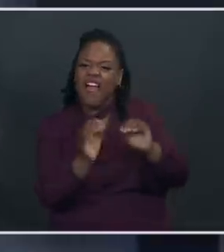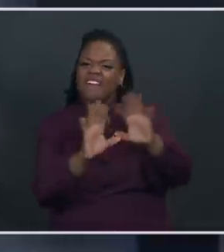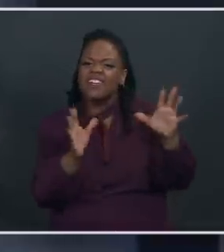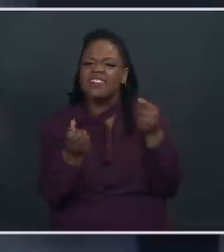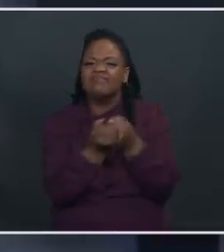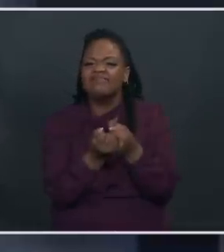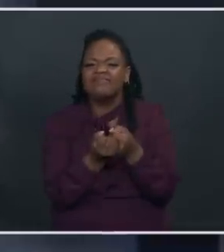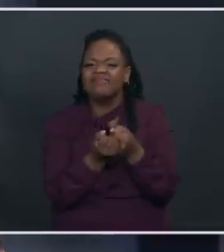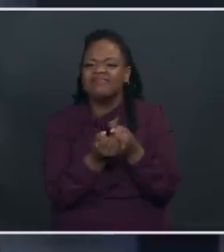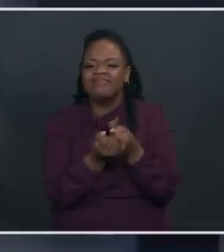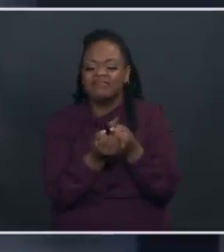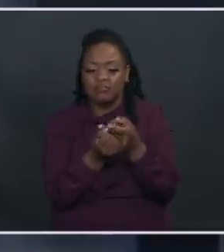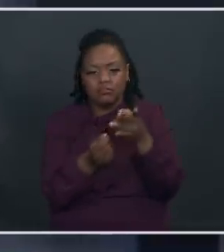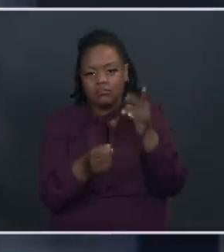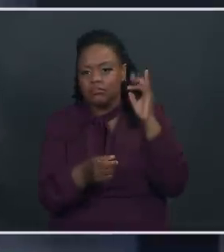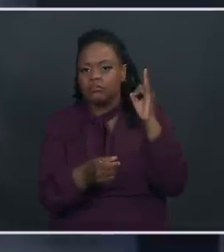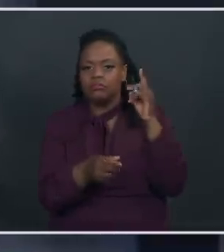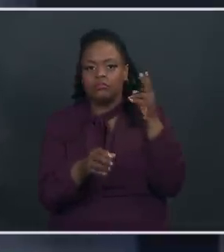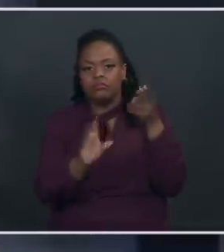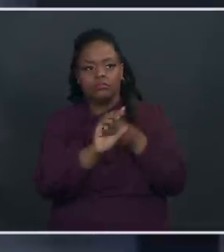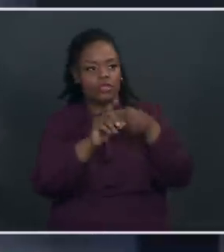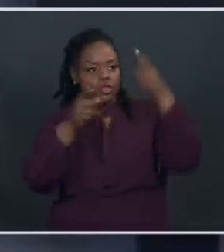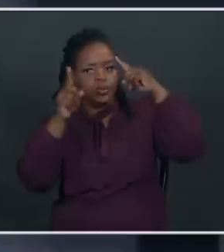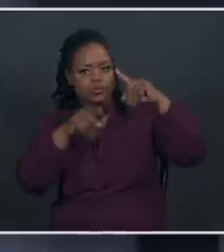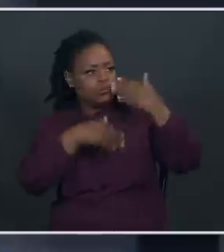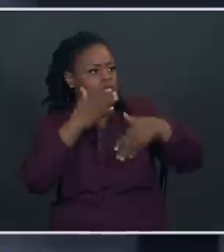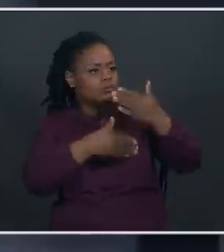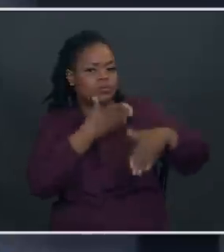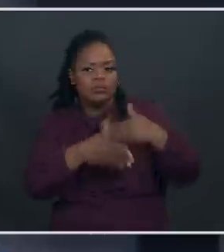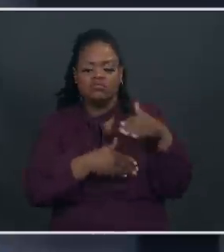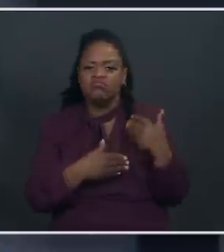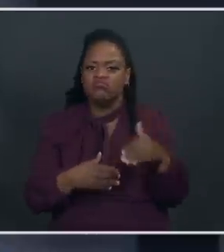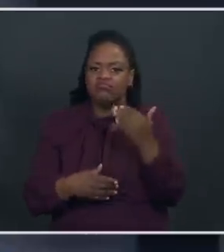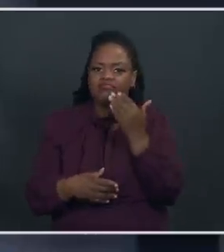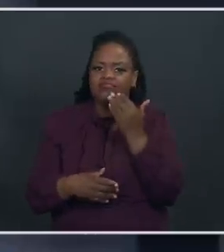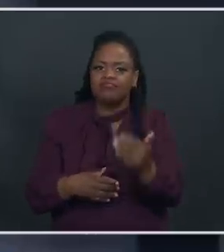That's why he rejoined the Paris agreement so quickly, because he knows it is urgent.